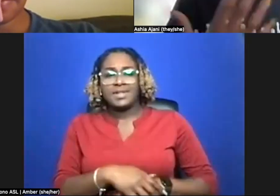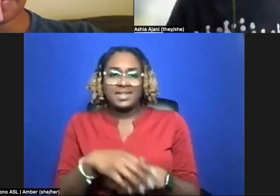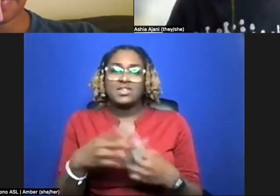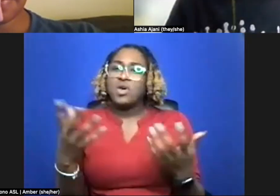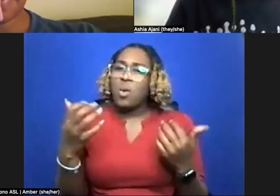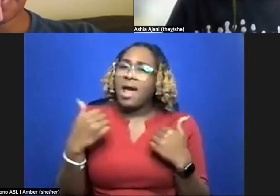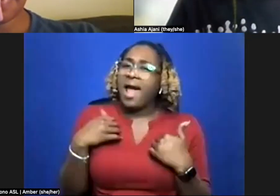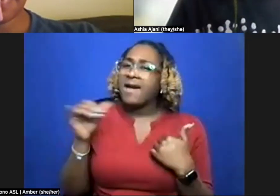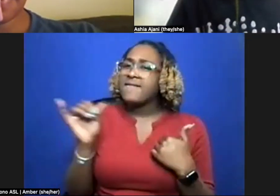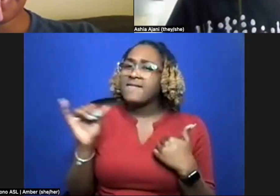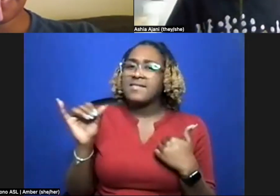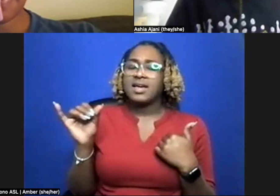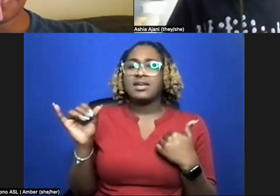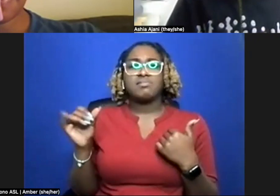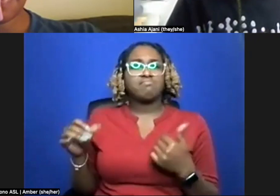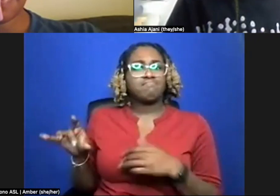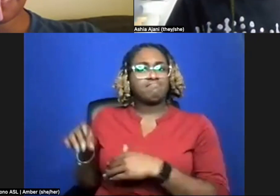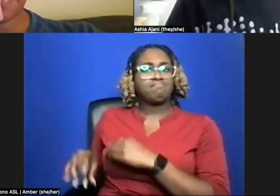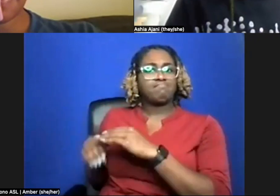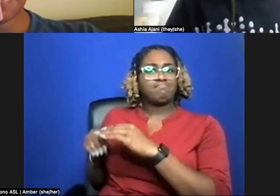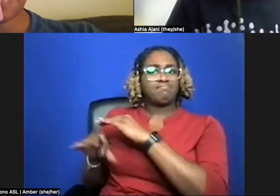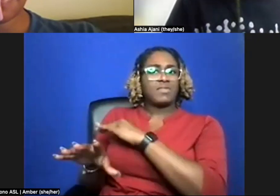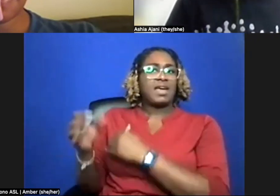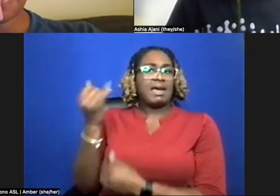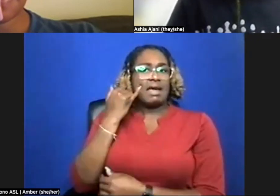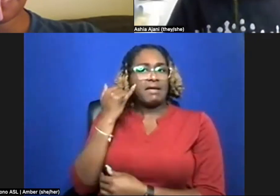or like an invocation of like, it's okay, if you don't know, like, know that something's working.